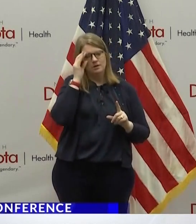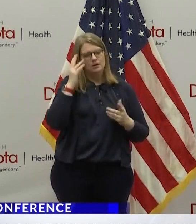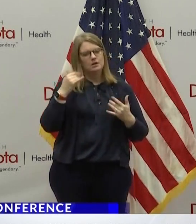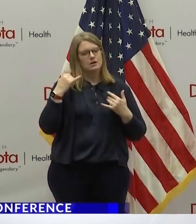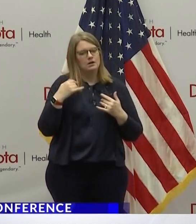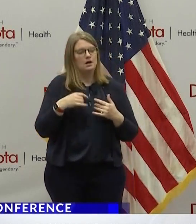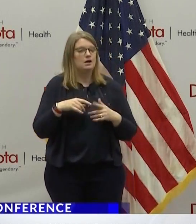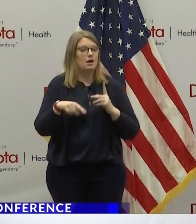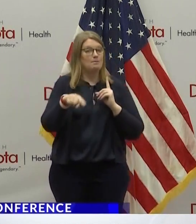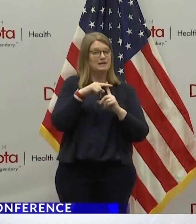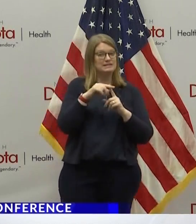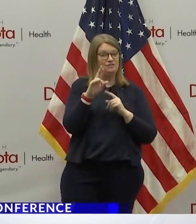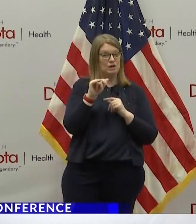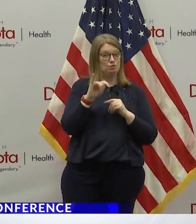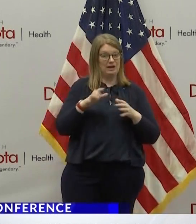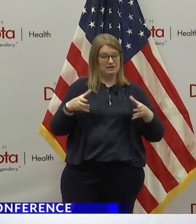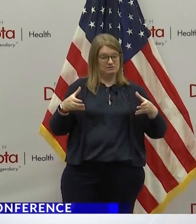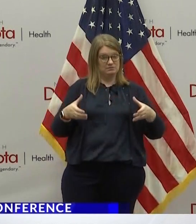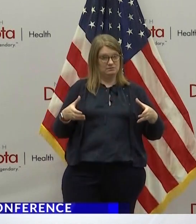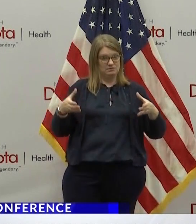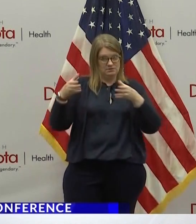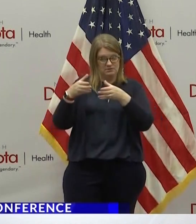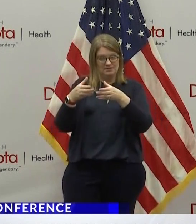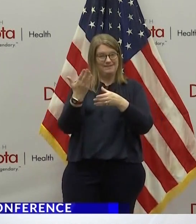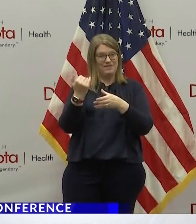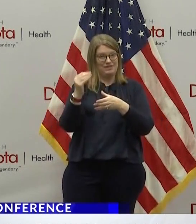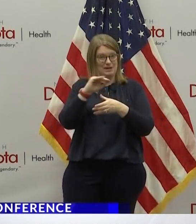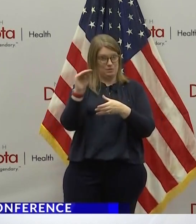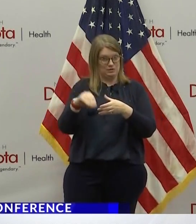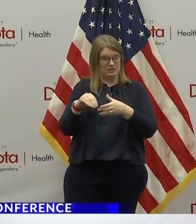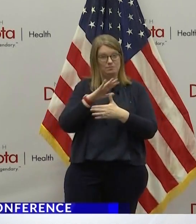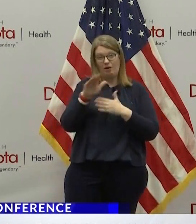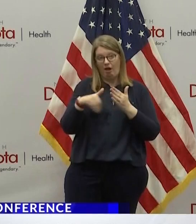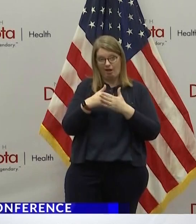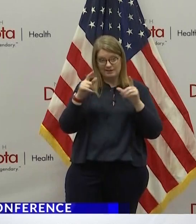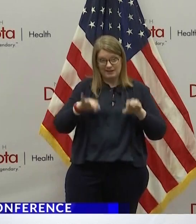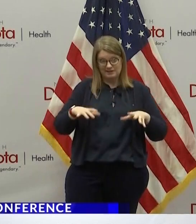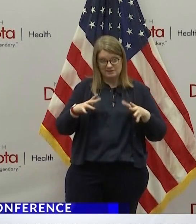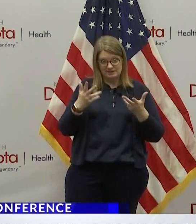CONFIRMED CASES IN NORTH DAKOTA. OVER 25,000 NEW CASES ALREADY IN